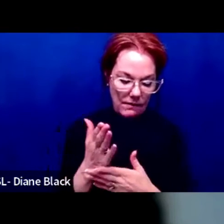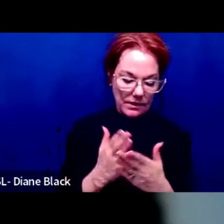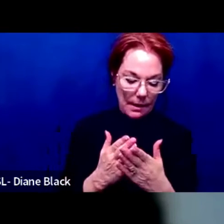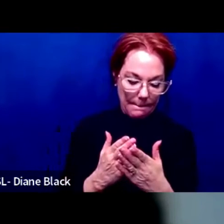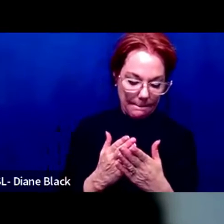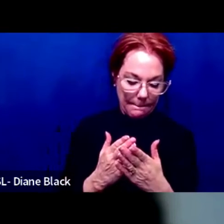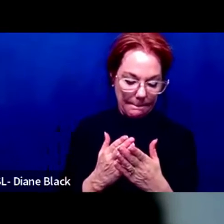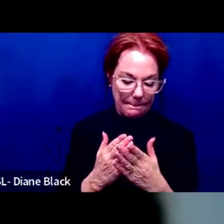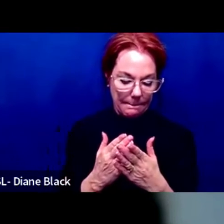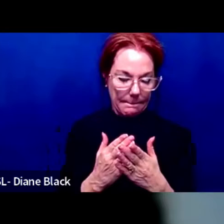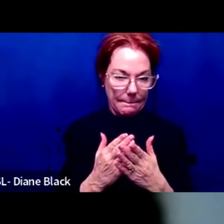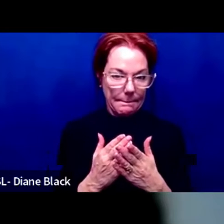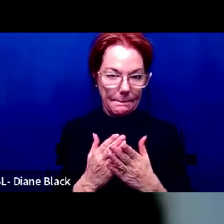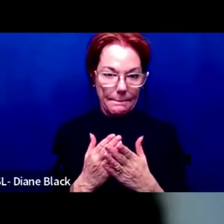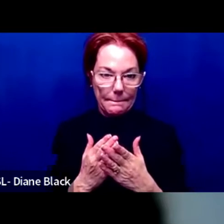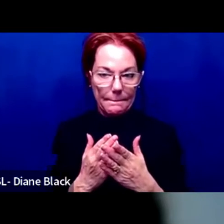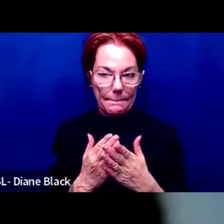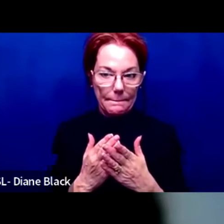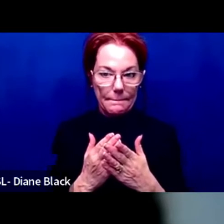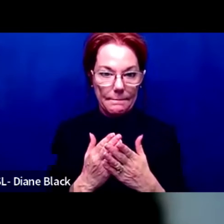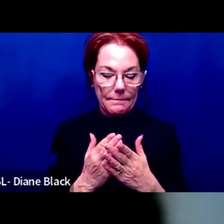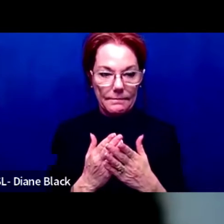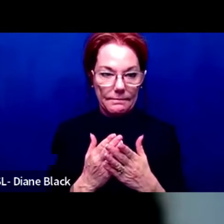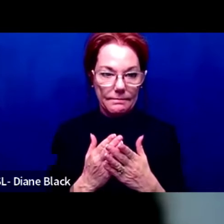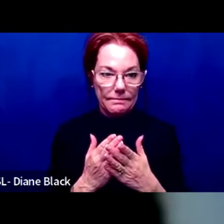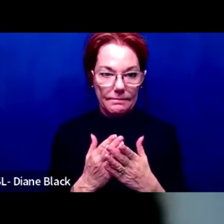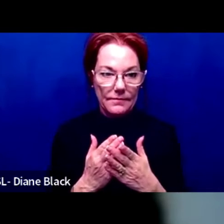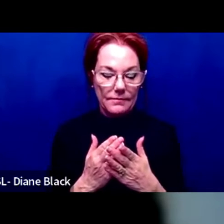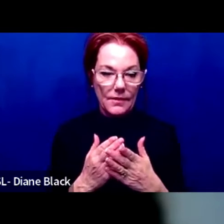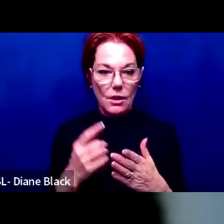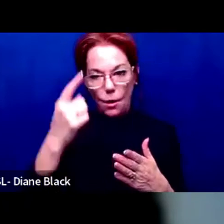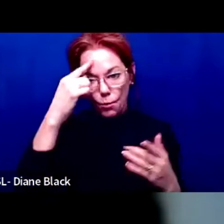lived experience on our Brain Injury Advisory Board. So that